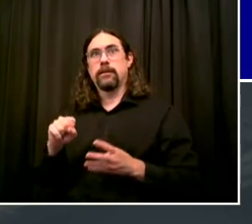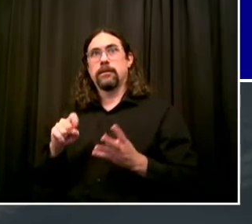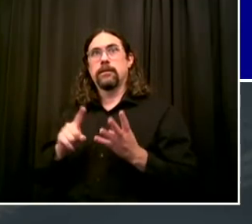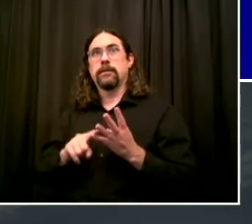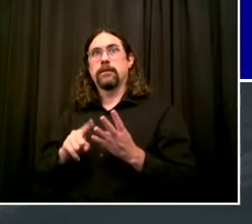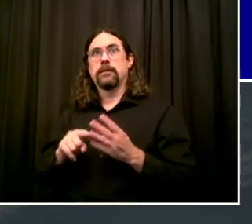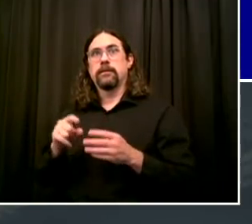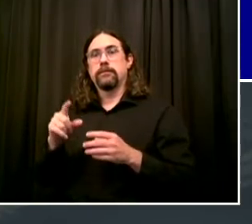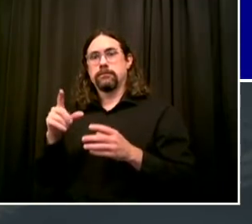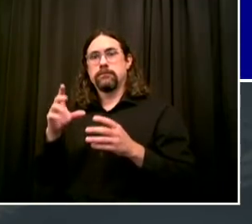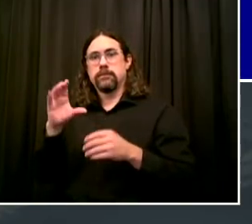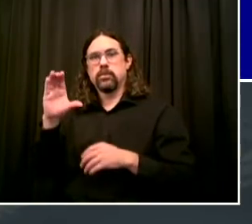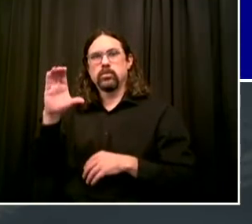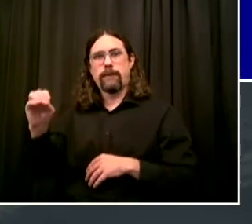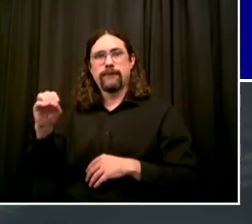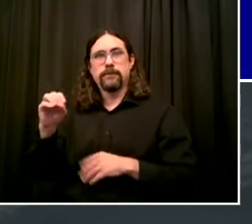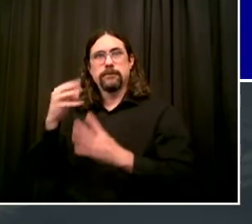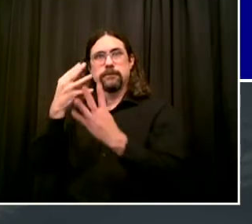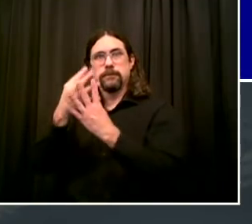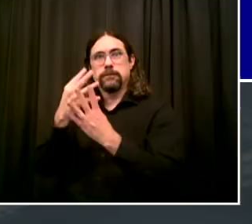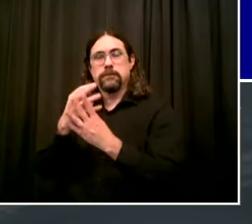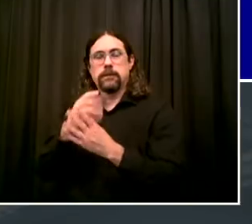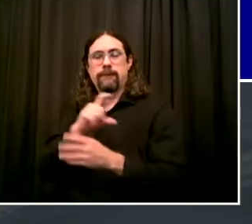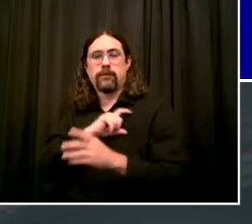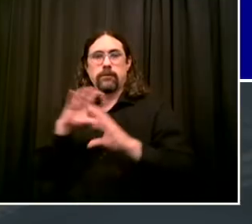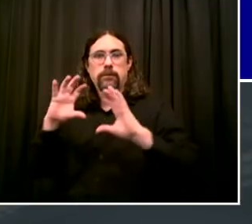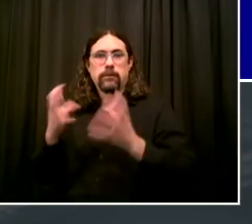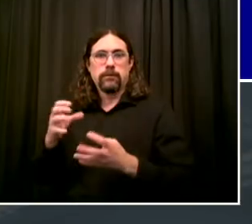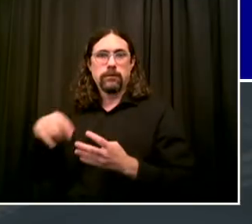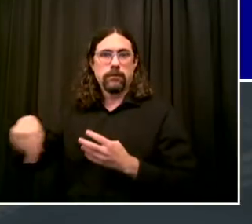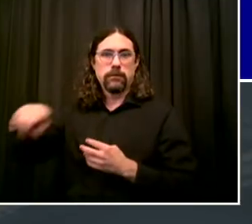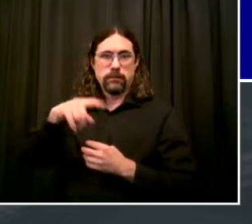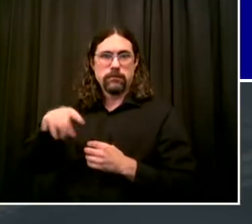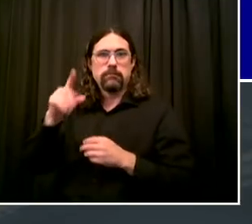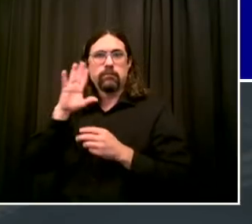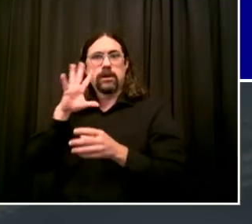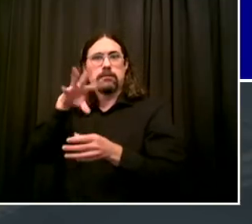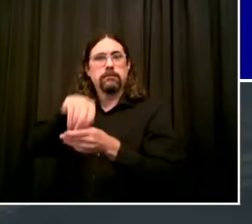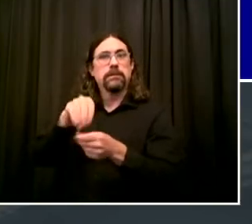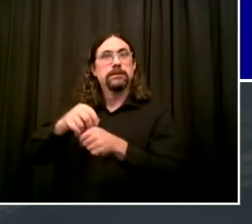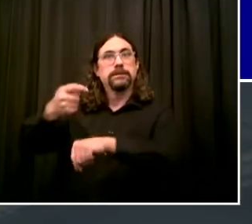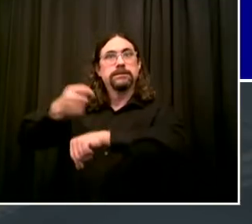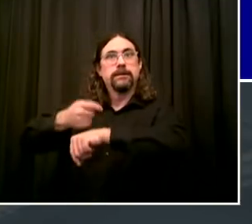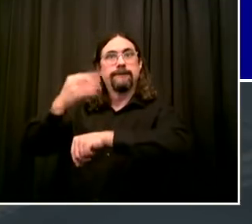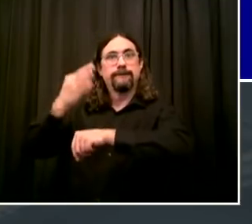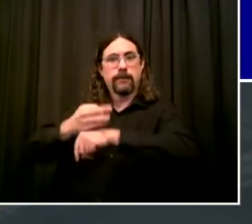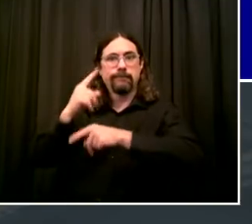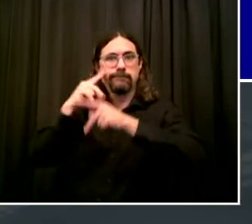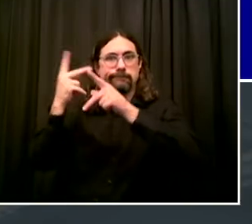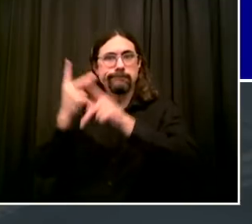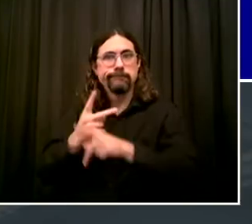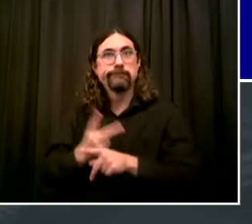ONER EPRESENTATIVE OF ñ"< CORRECTIONS OFFICERS.